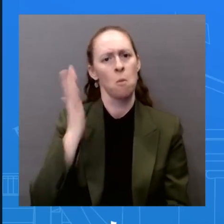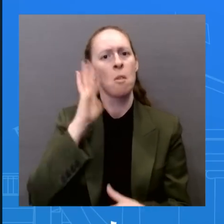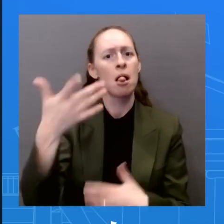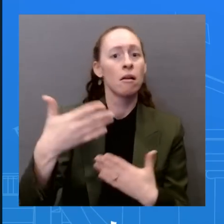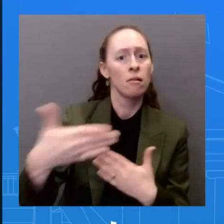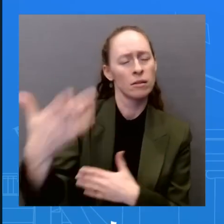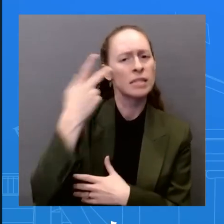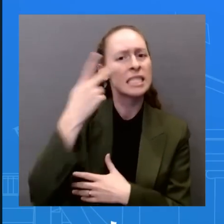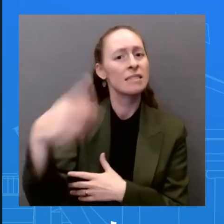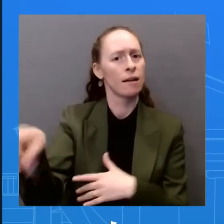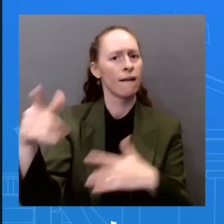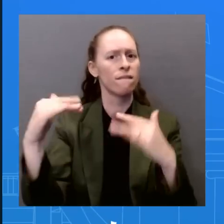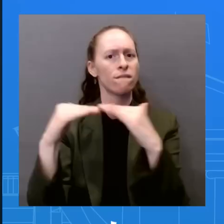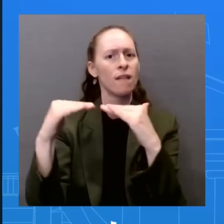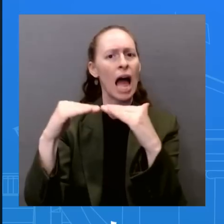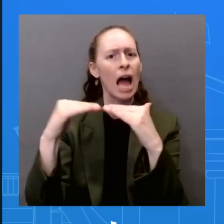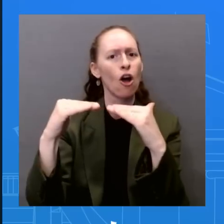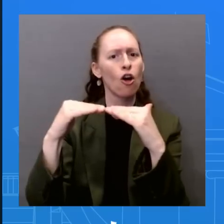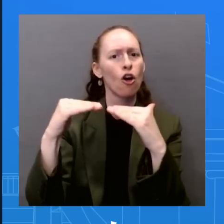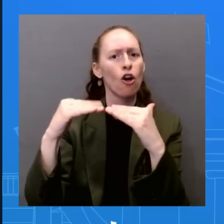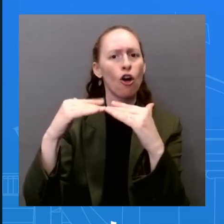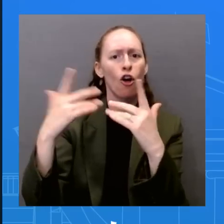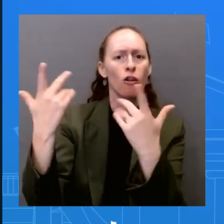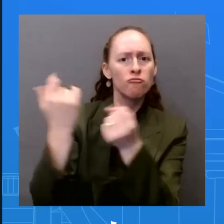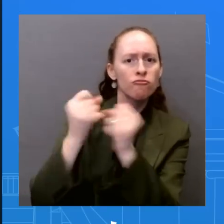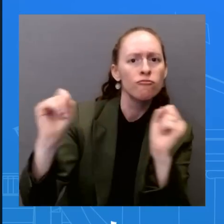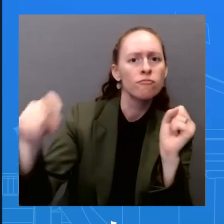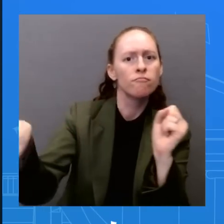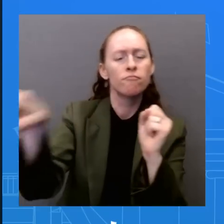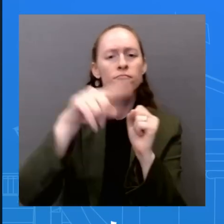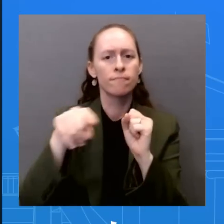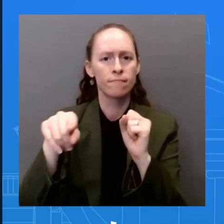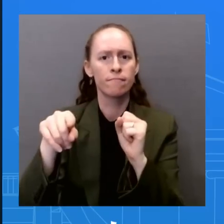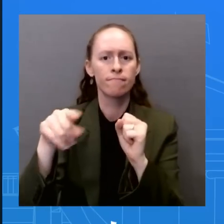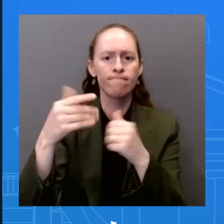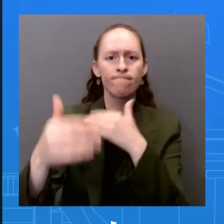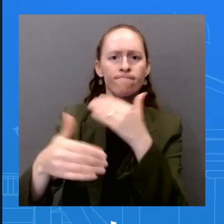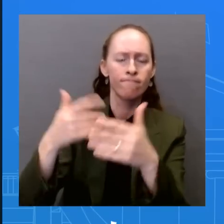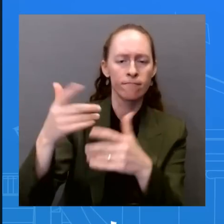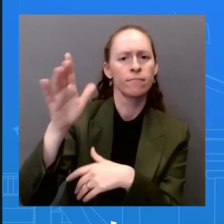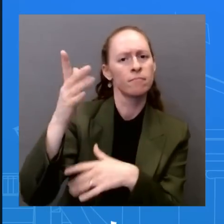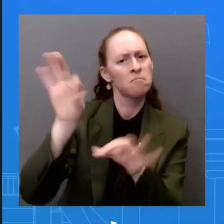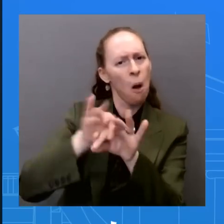operating in accordance with their constitutional role. Again, we're just going to monitor